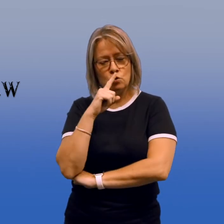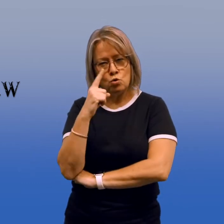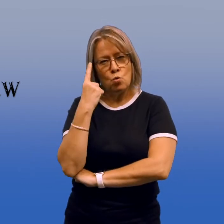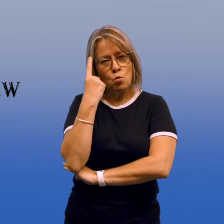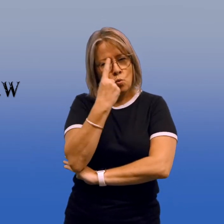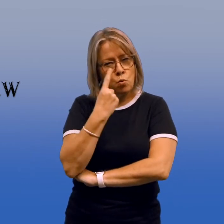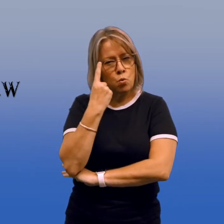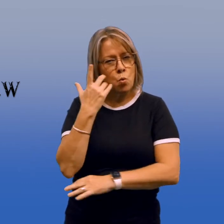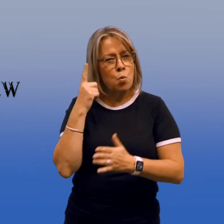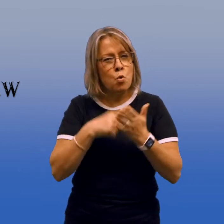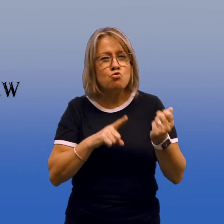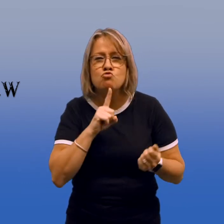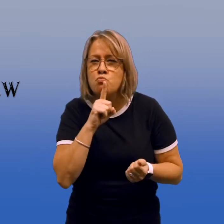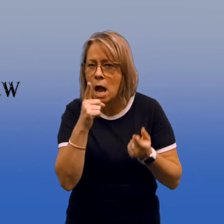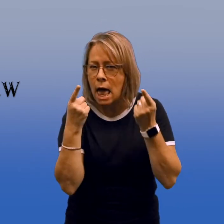I wonder what really happened,